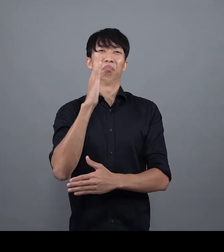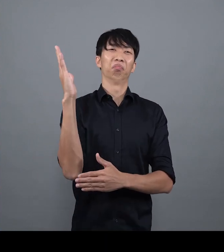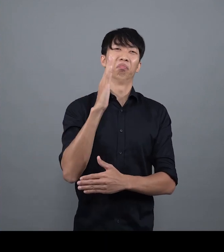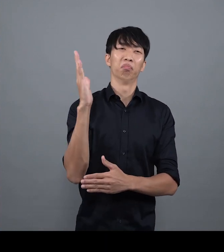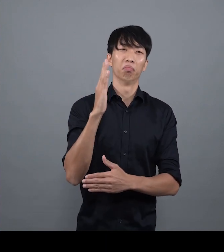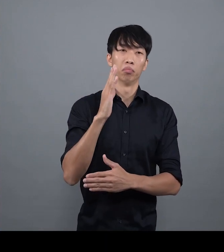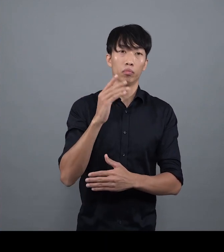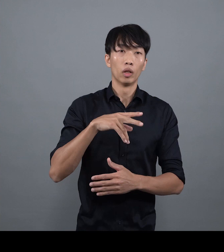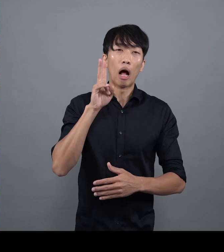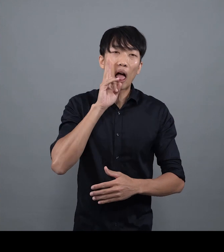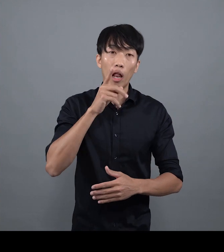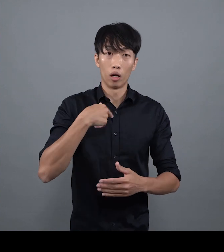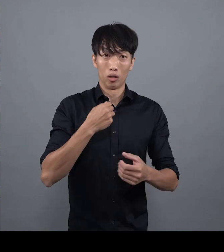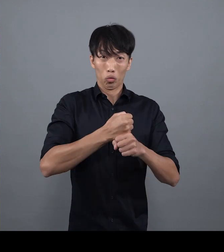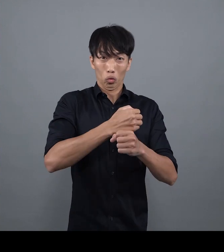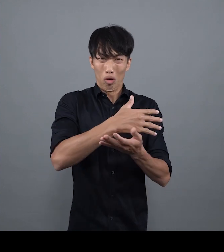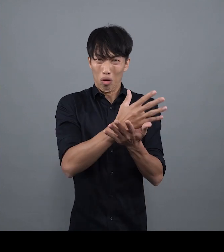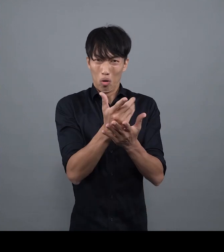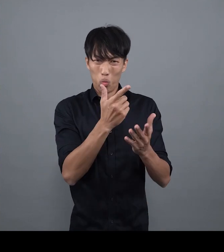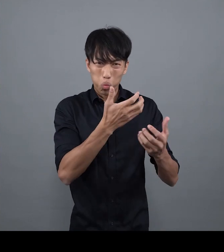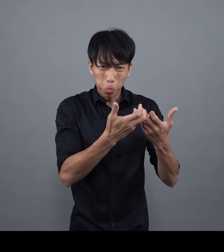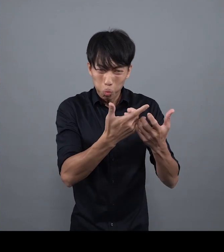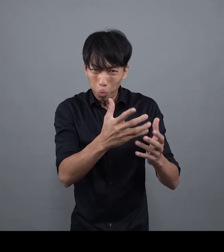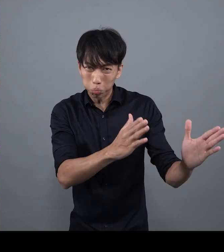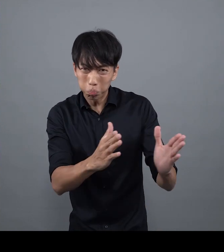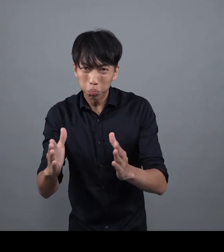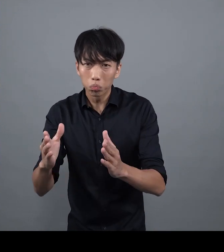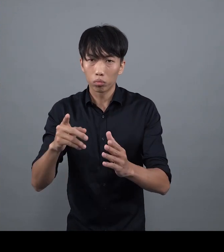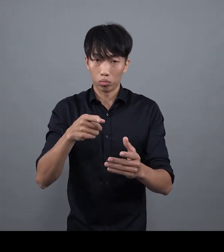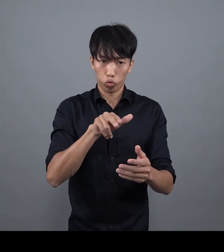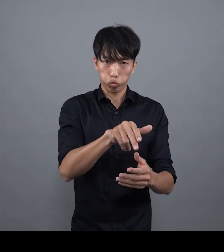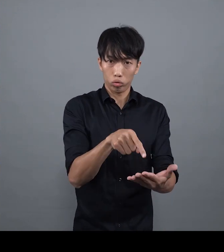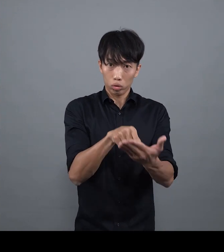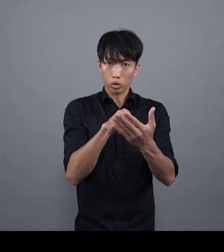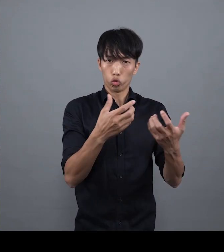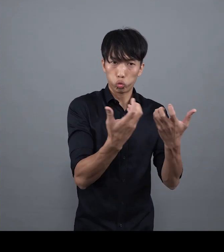A lot of my works are arranged by quantity